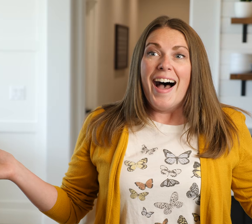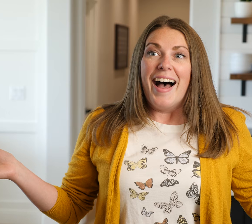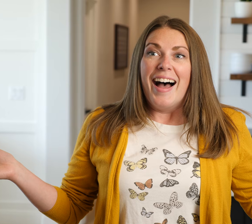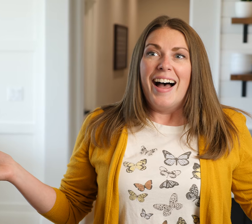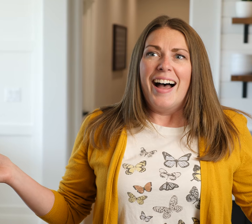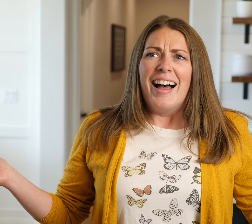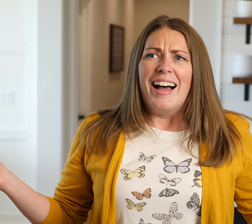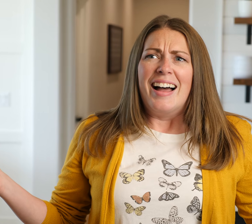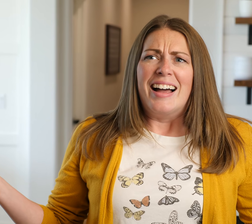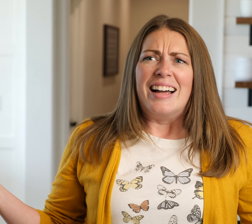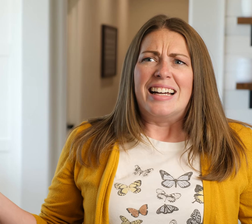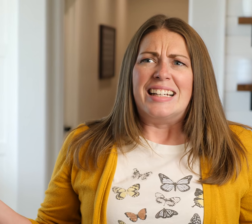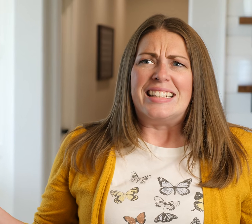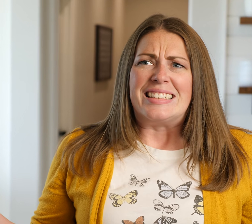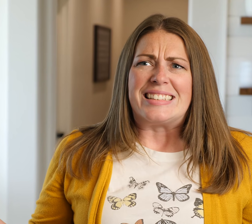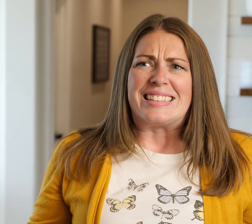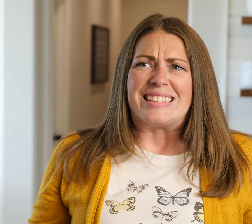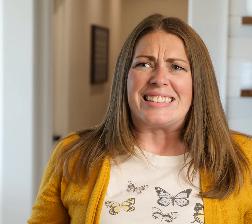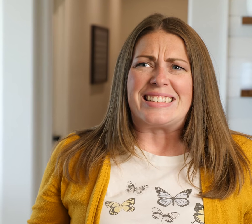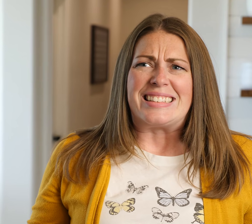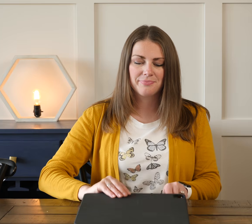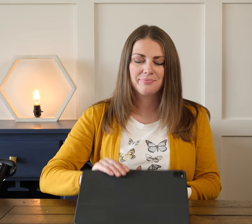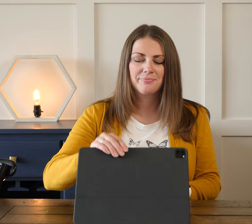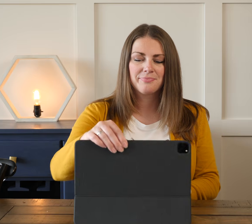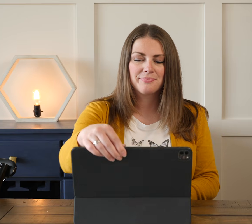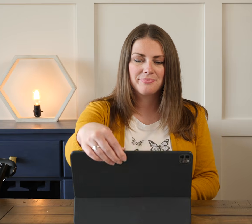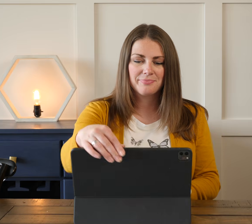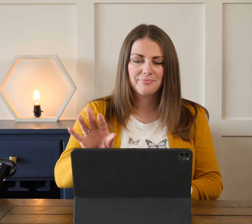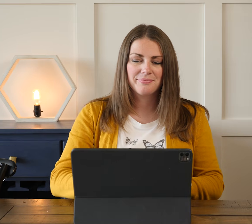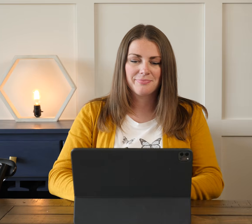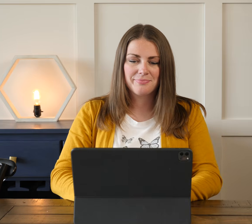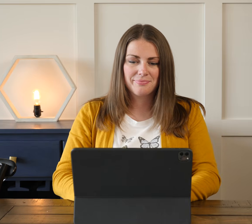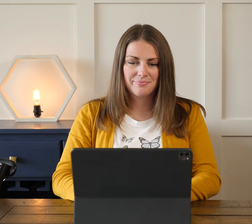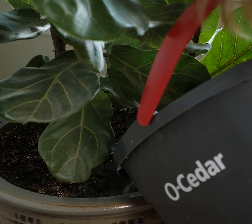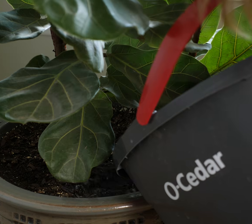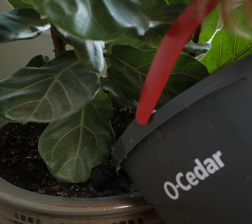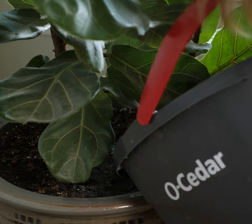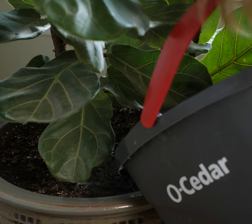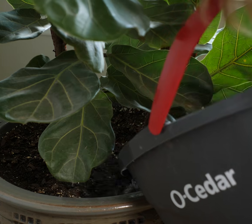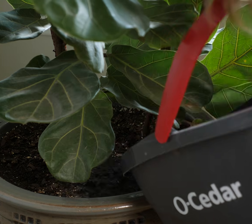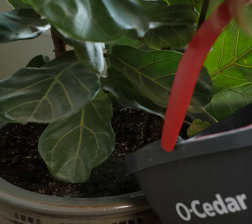of keeping this beautiful tree alive sunk in, so I turned straight to Skillshare and watched several